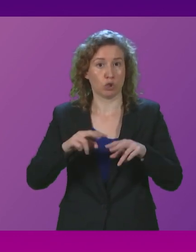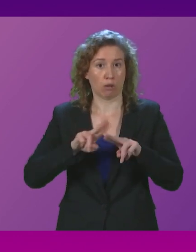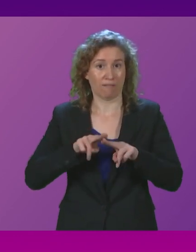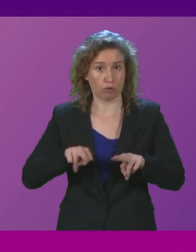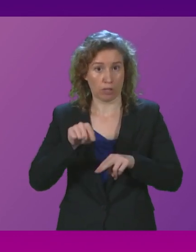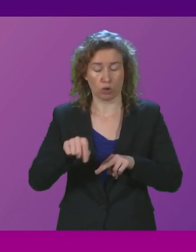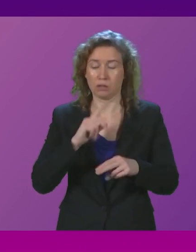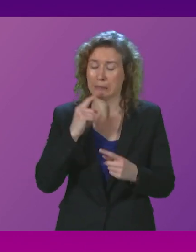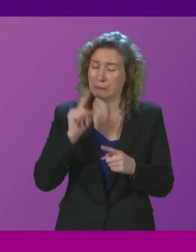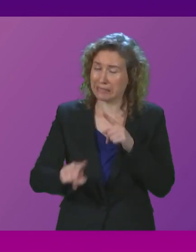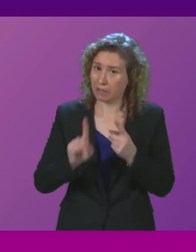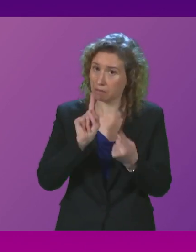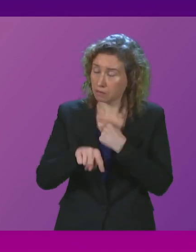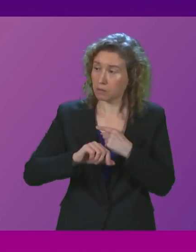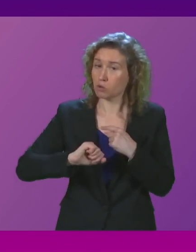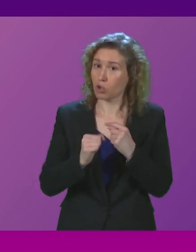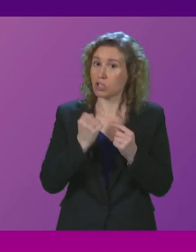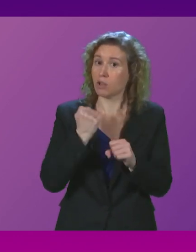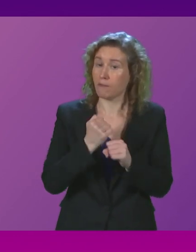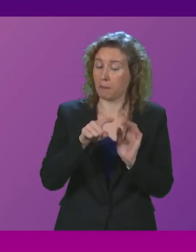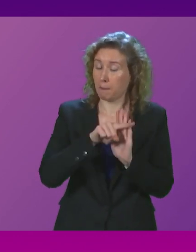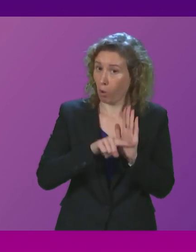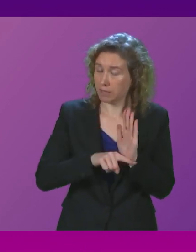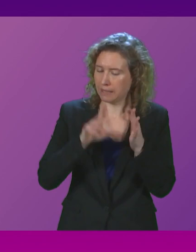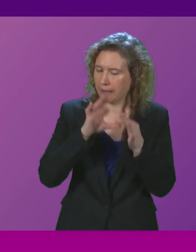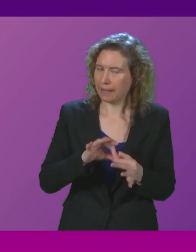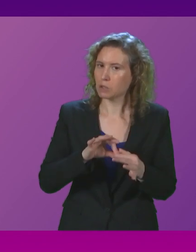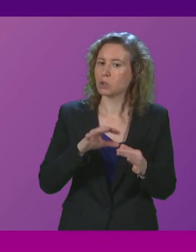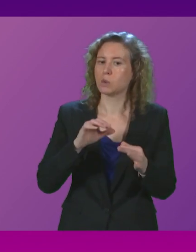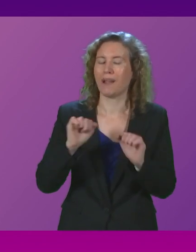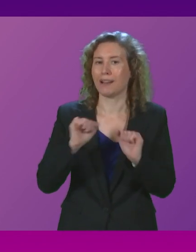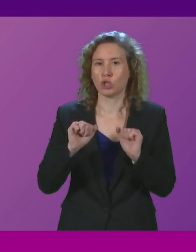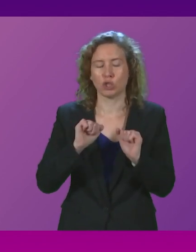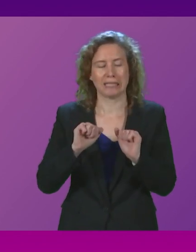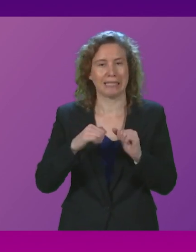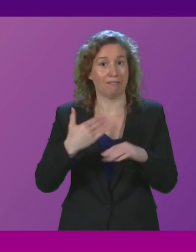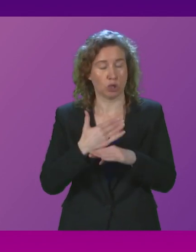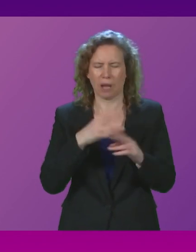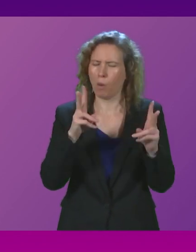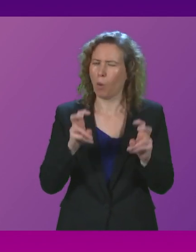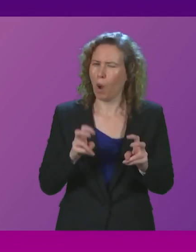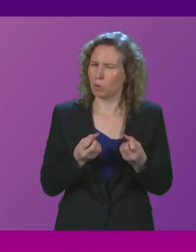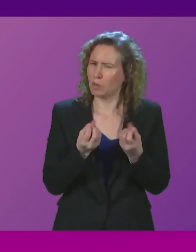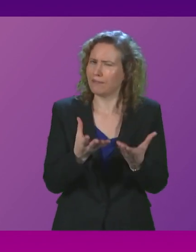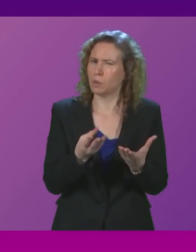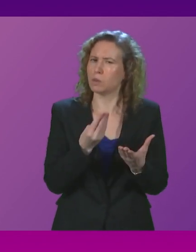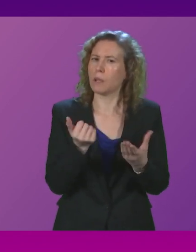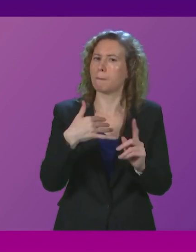to Scottish Government policies on energy efficiency. I will quote those comments to give some background.